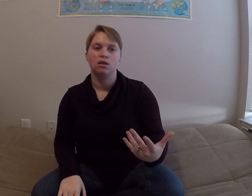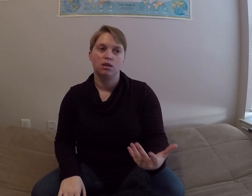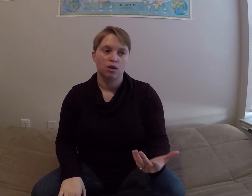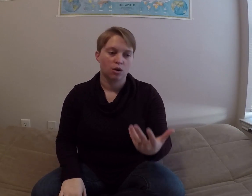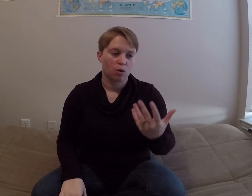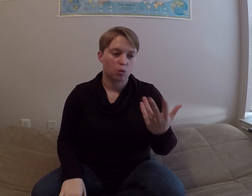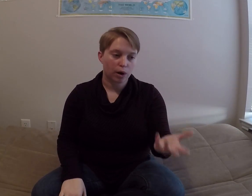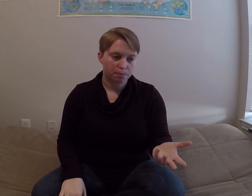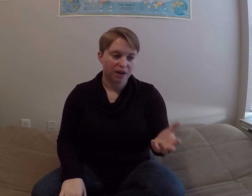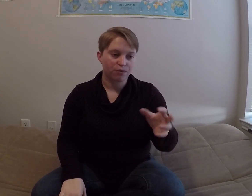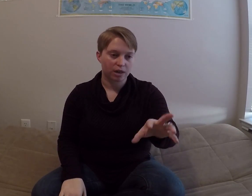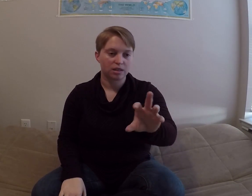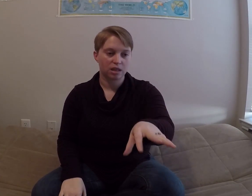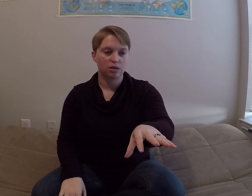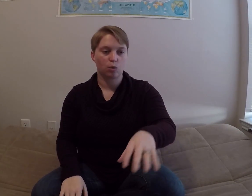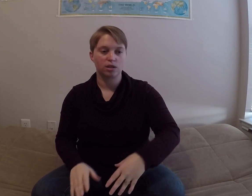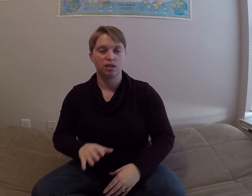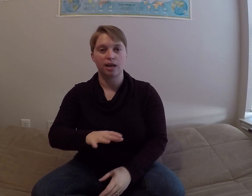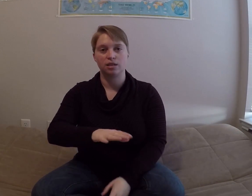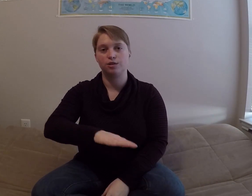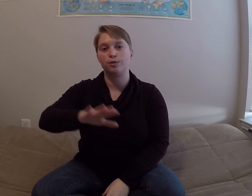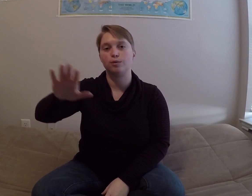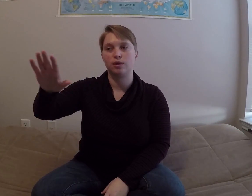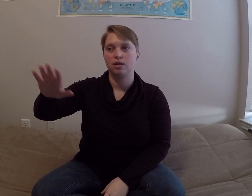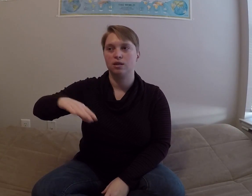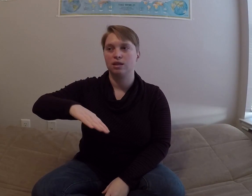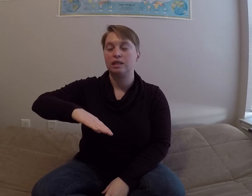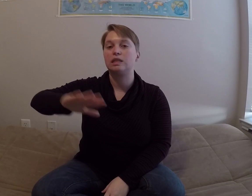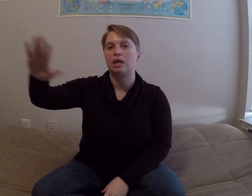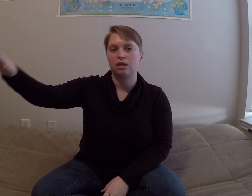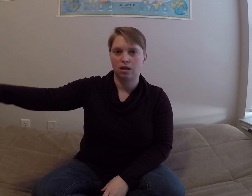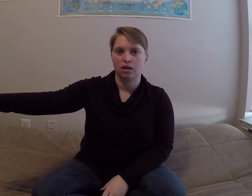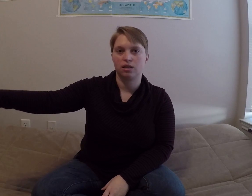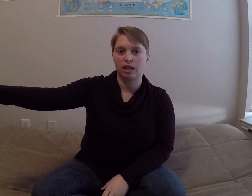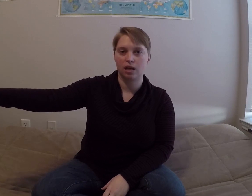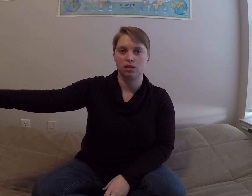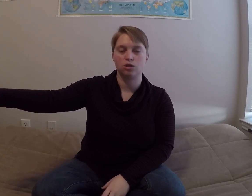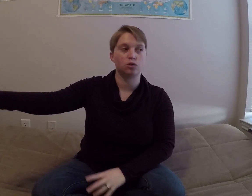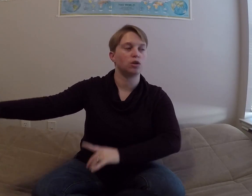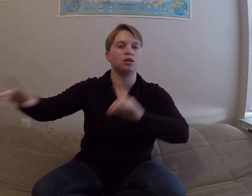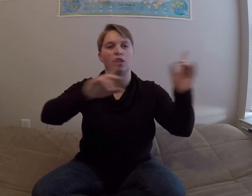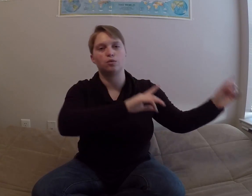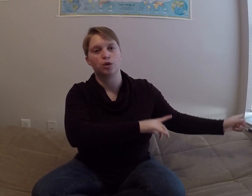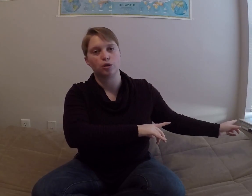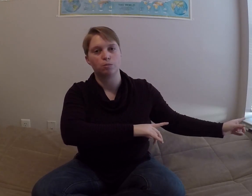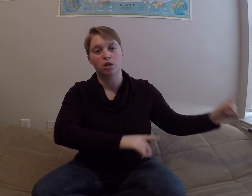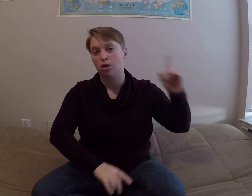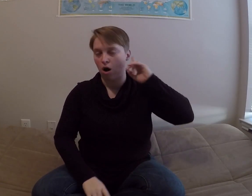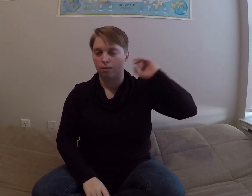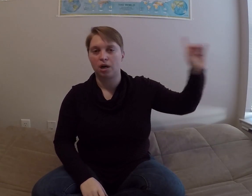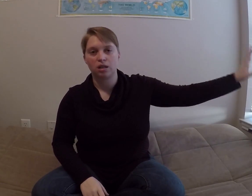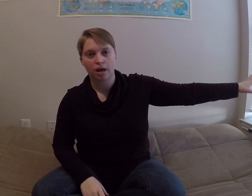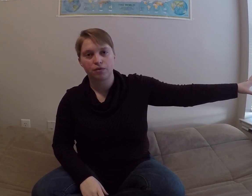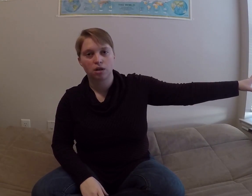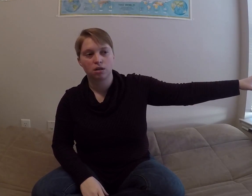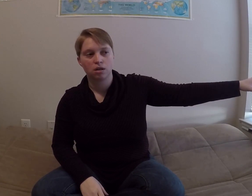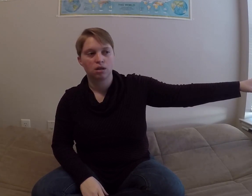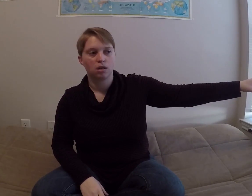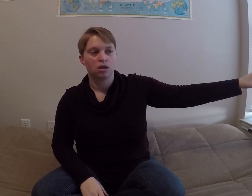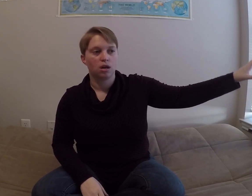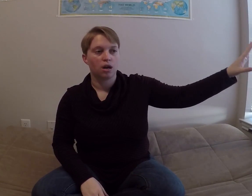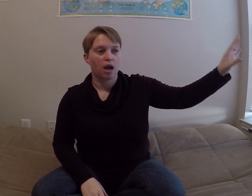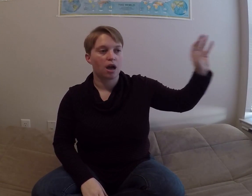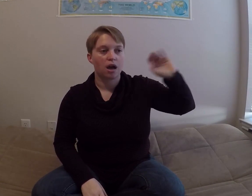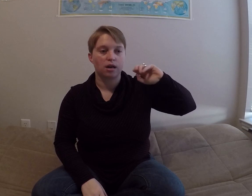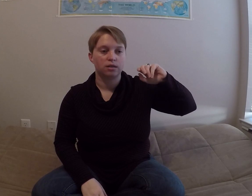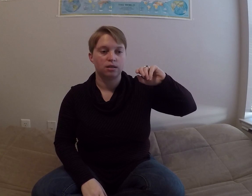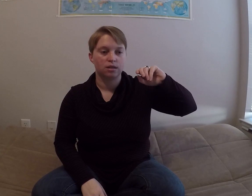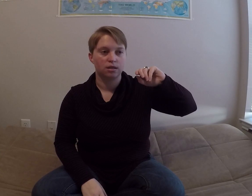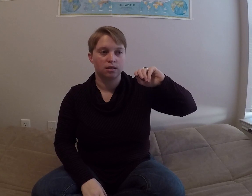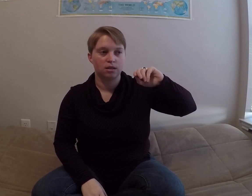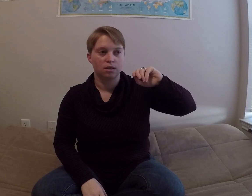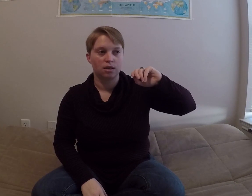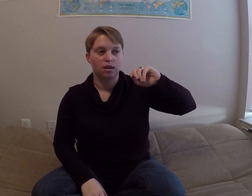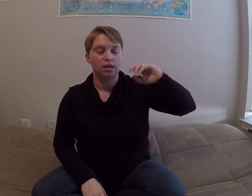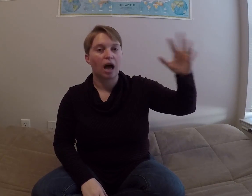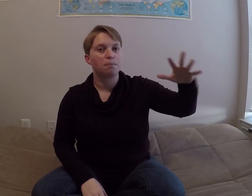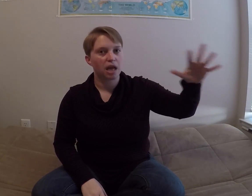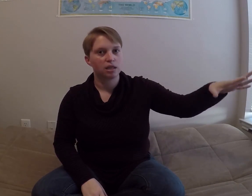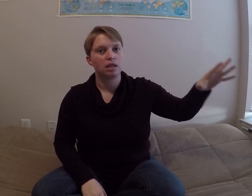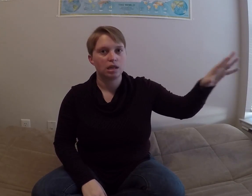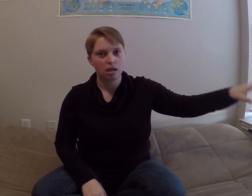What my friend did was to send the kids to another room on my left and that made it easier